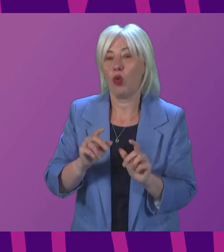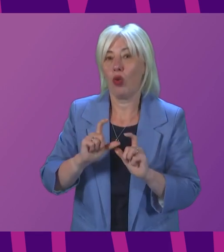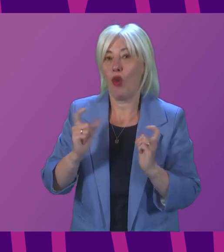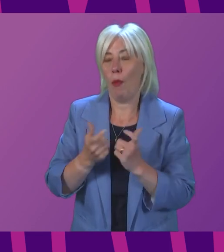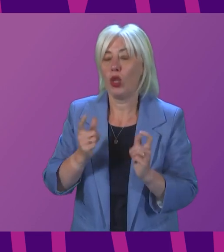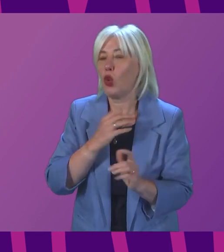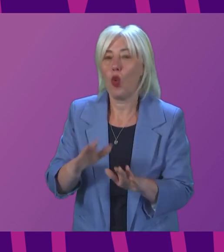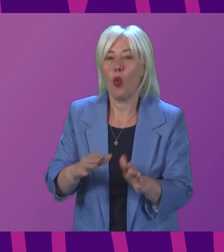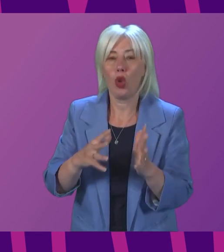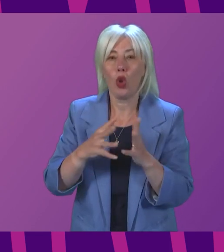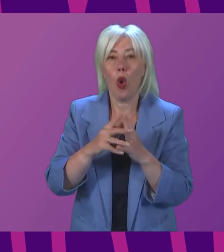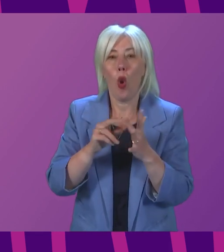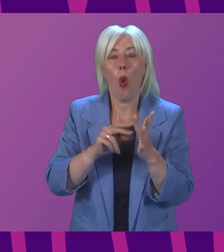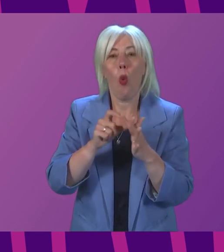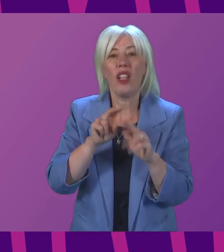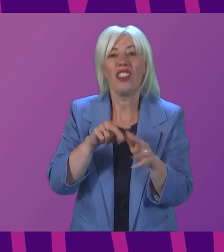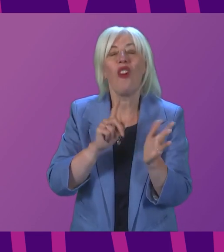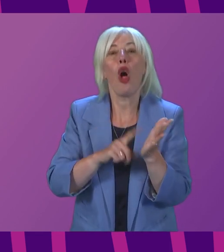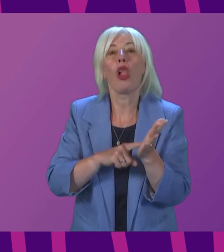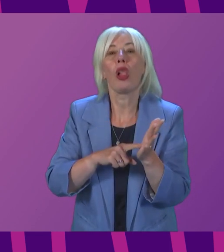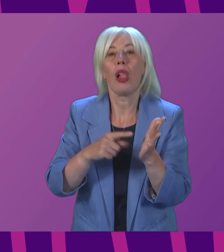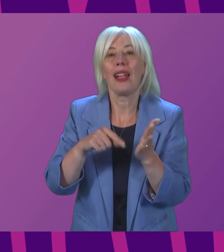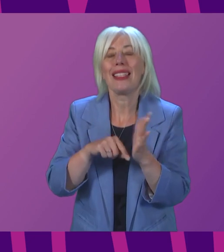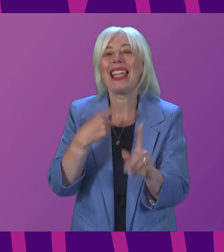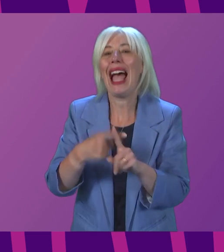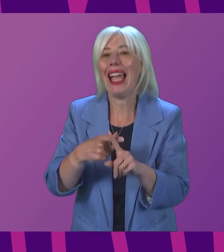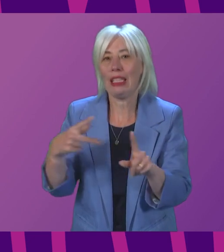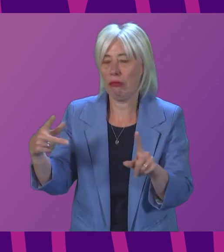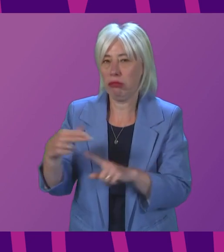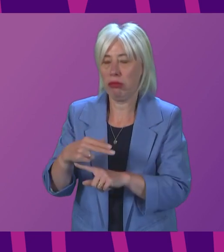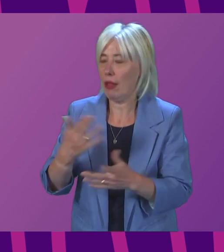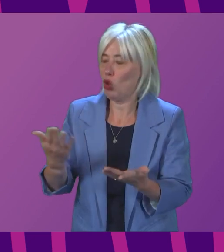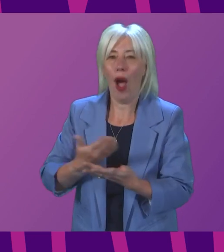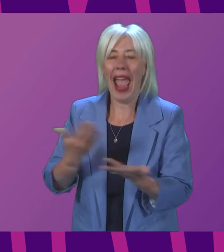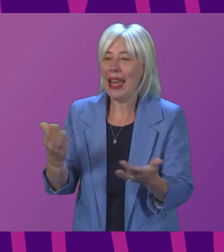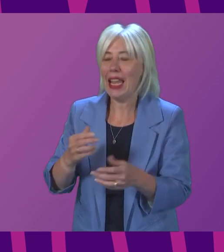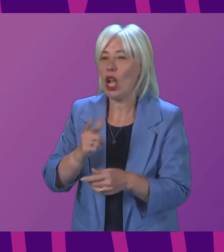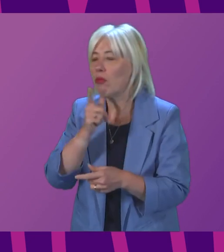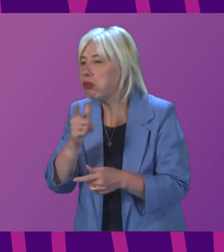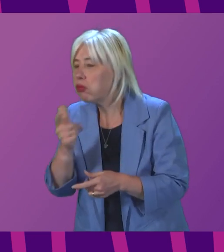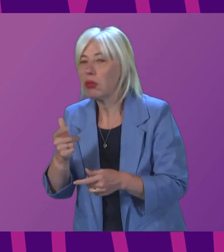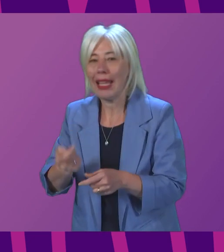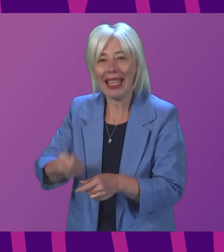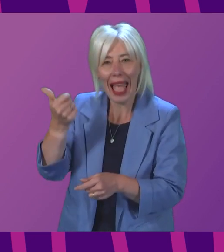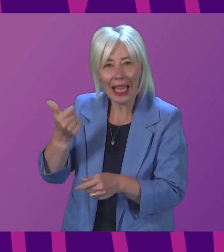just on oil and gas companies but on any company that has made substantially increased profits